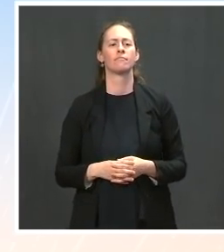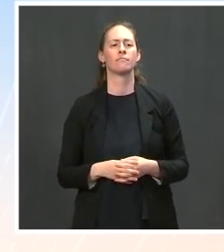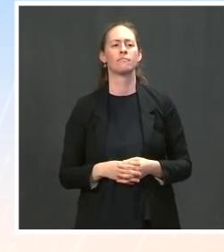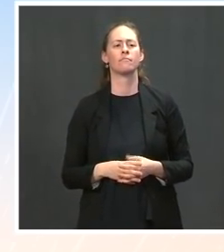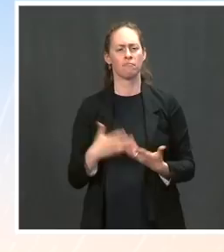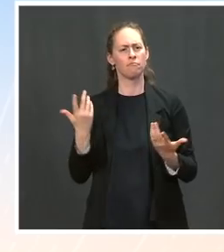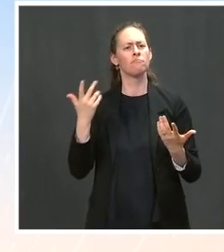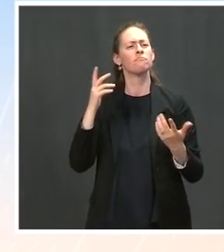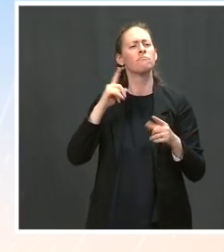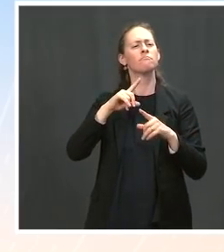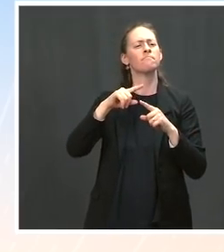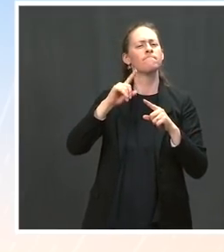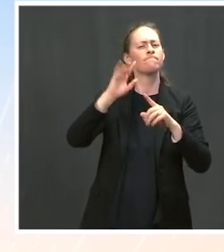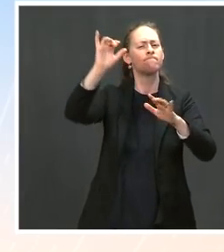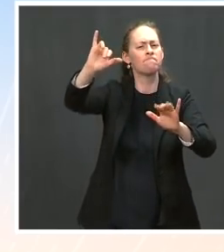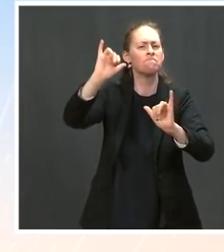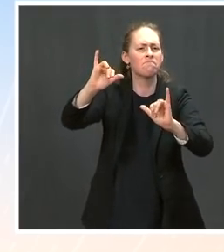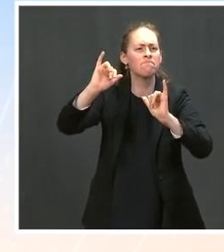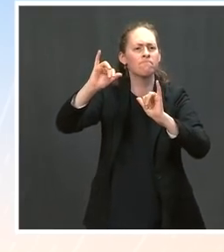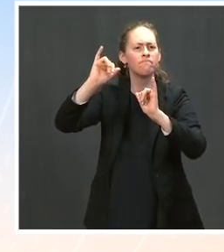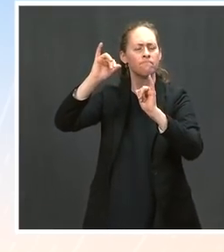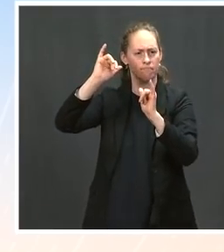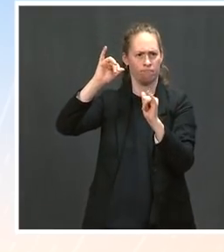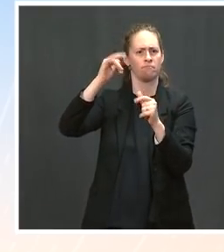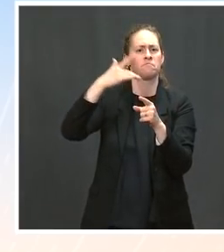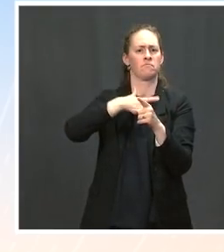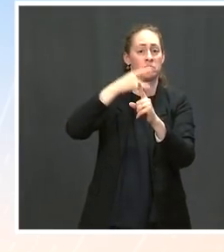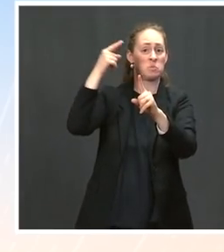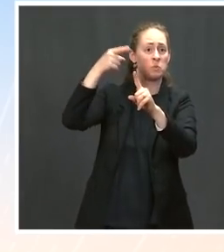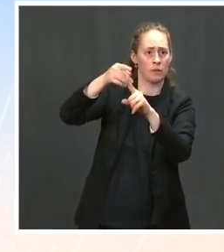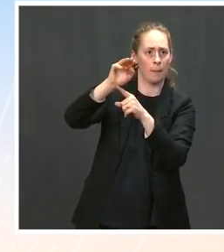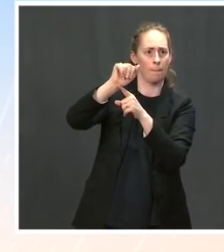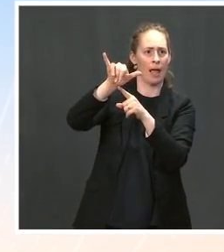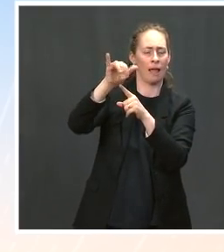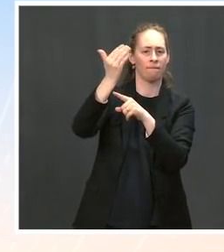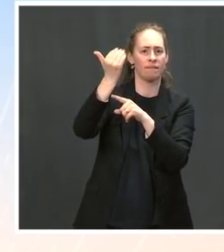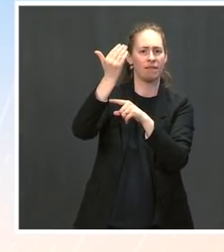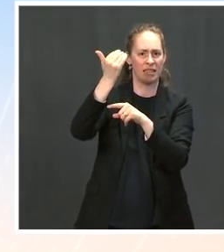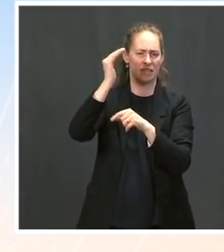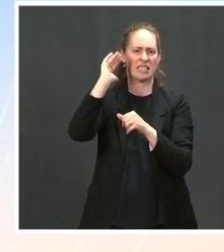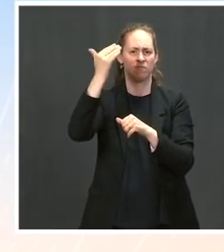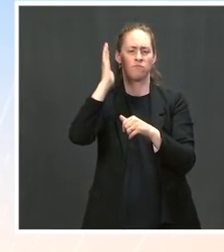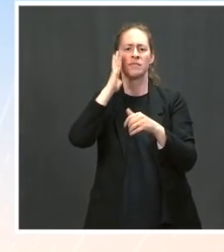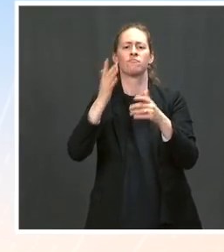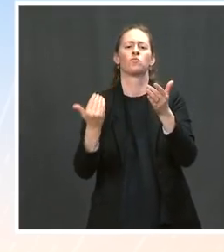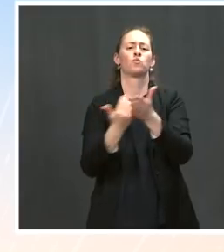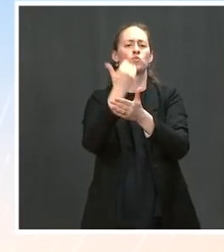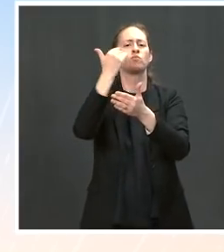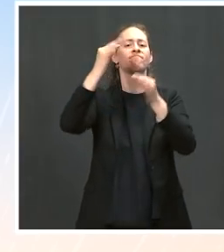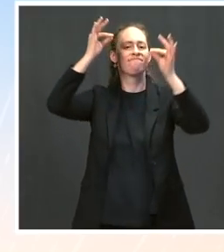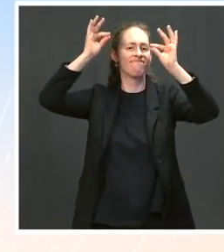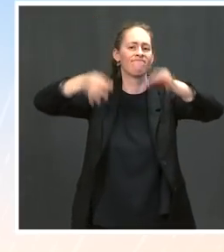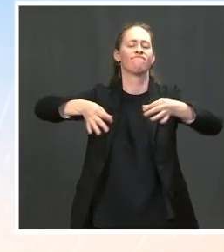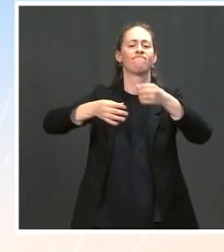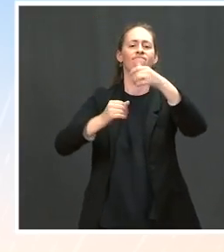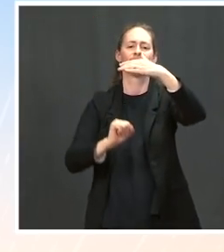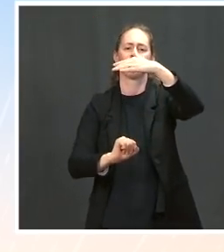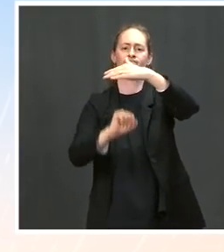for when you would announce a new cap on Ms. Psaki: I expect it will actually be sooner than that.